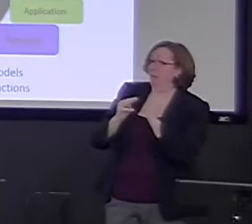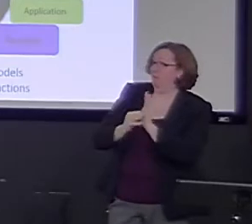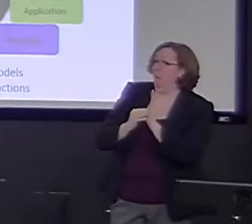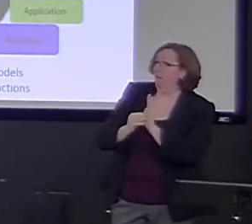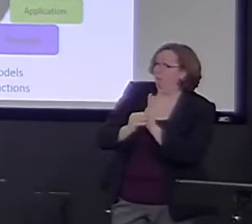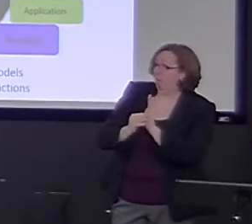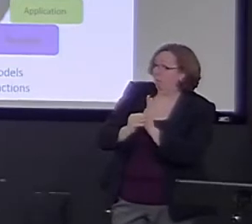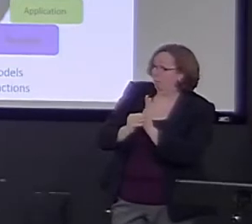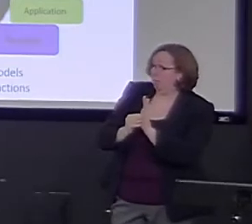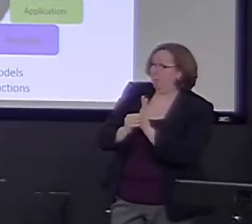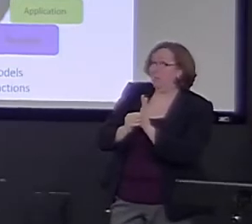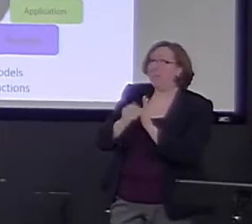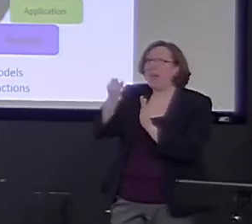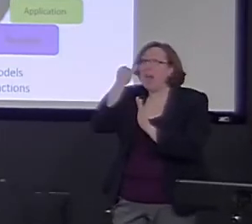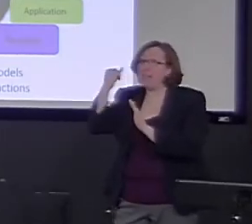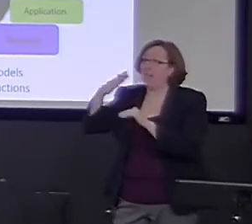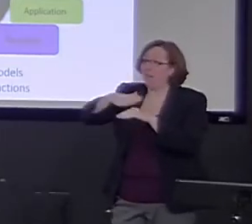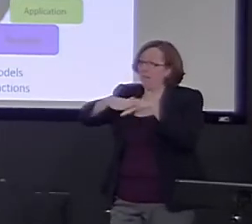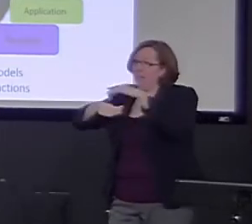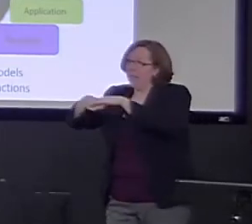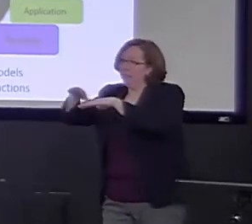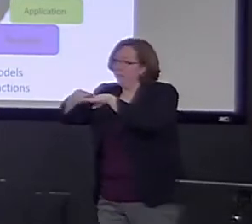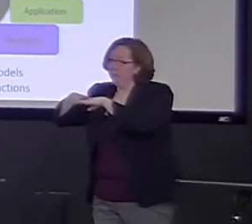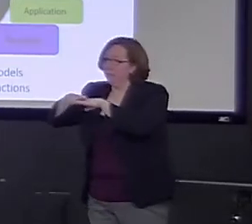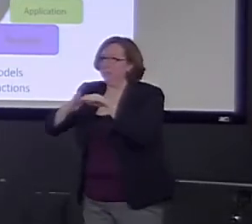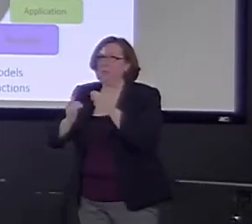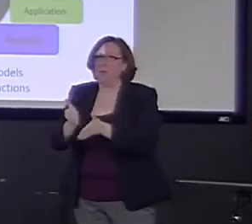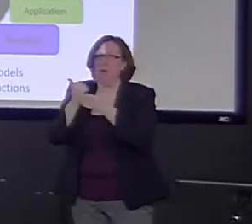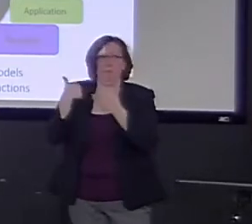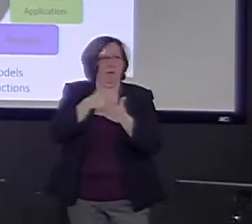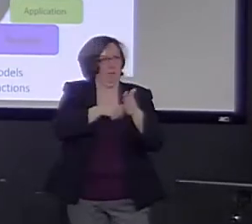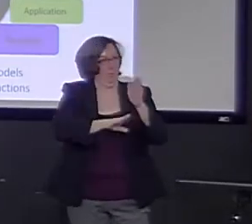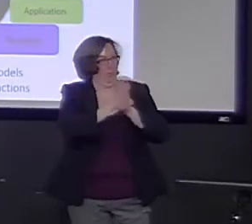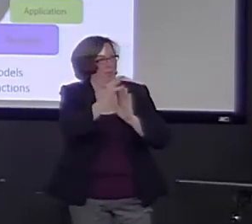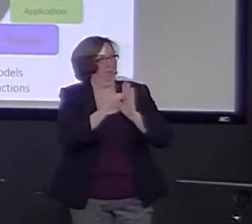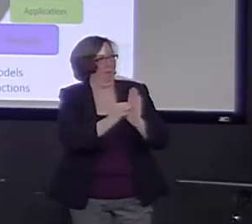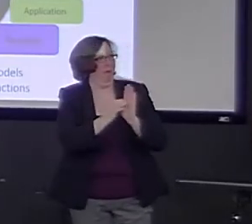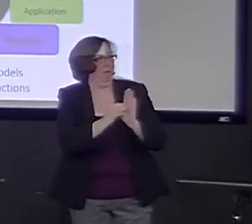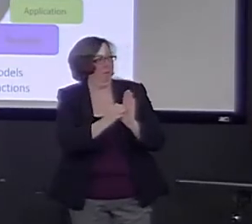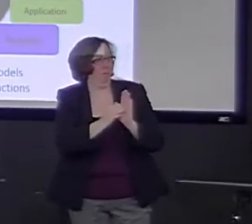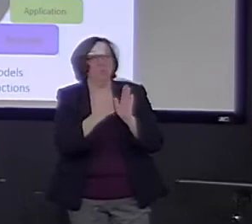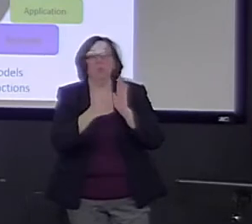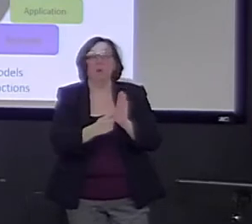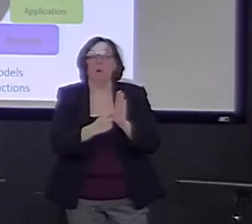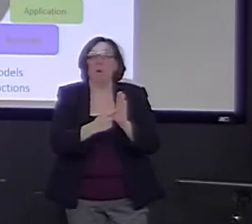to develop models of interaction between two brains? And I think that we can.